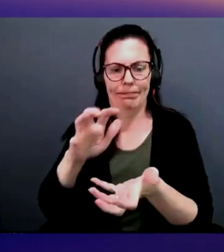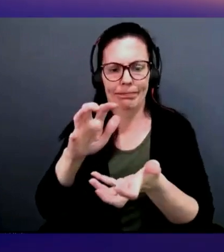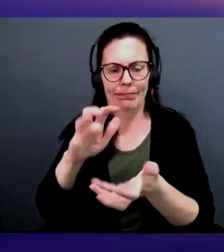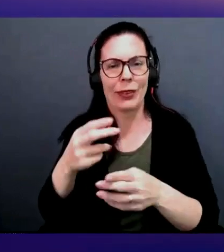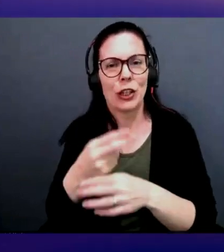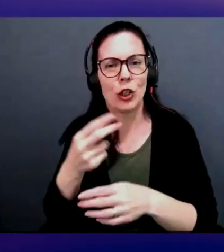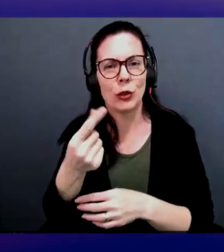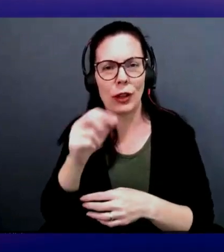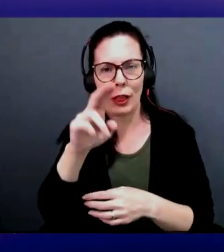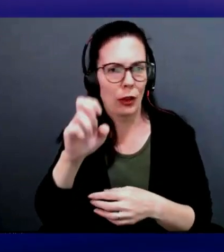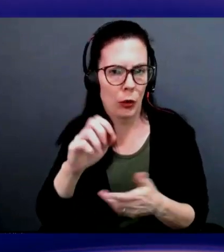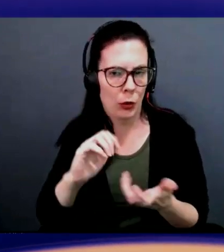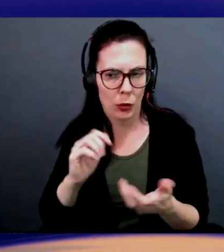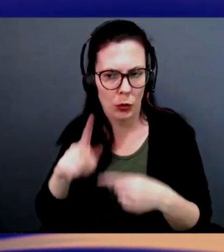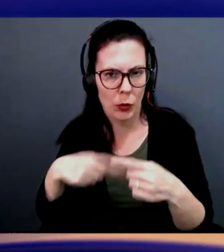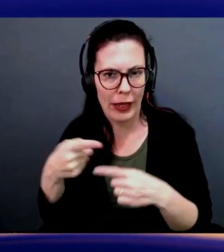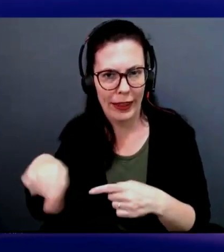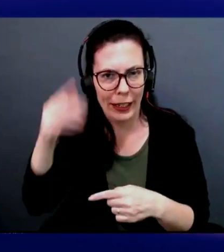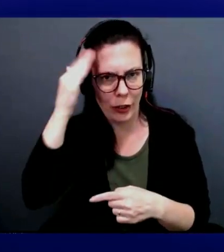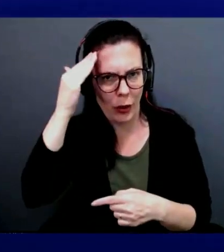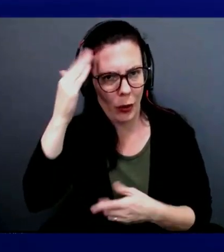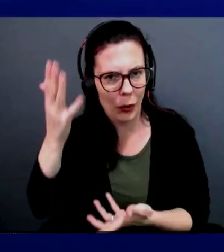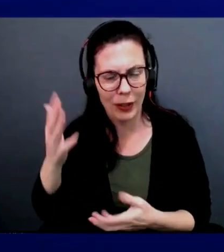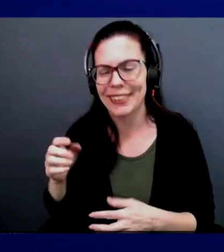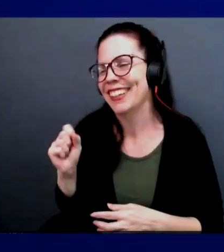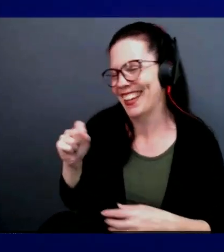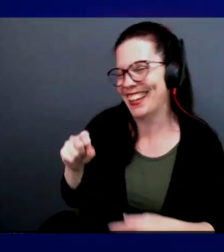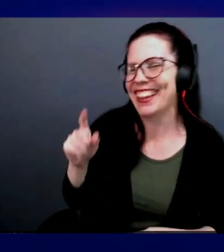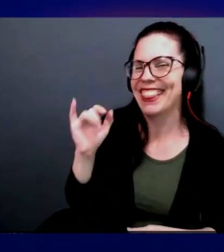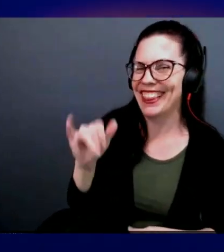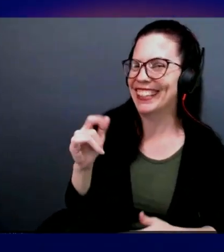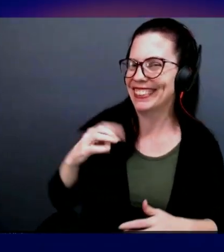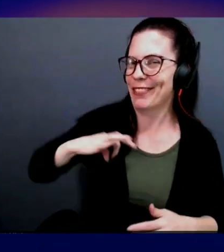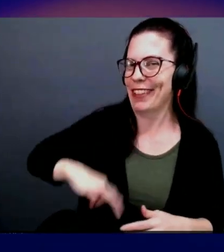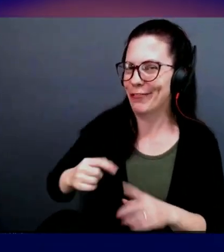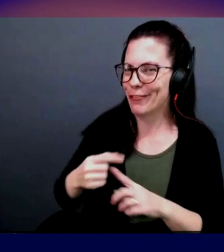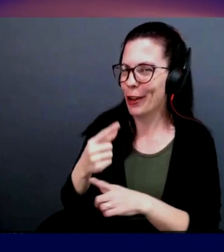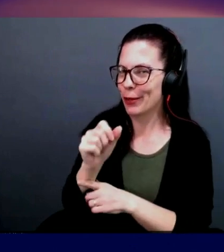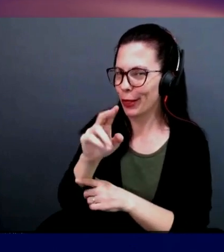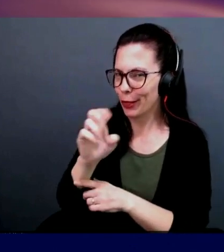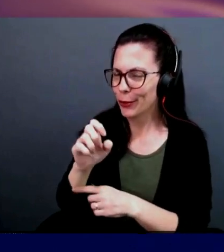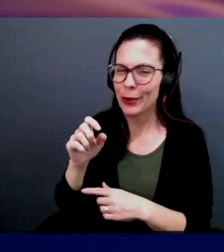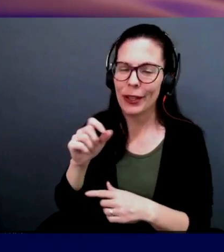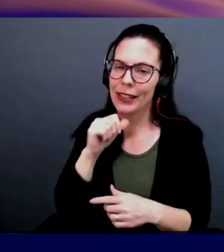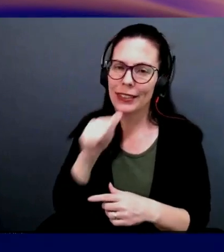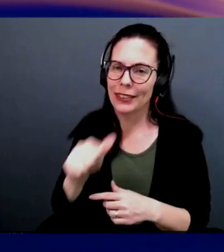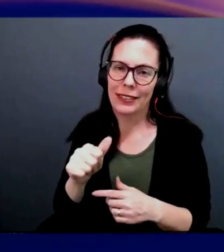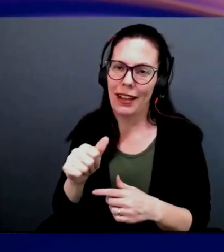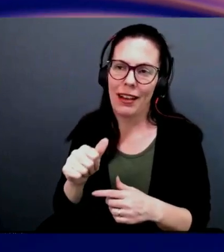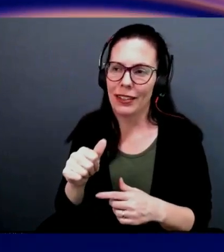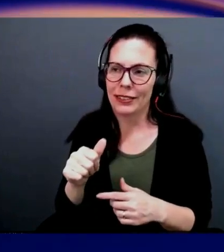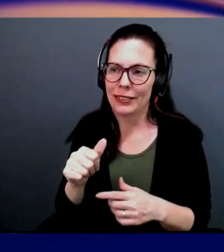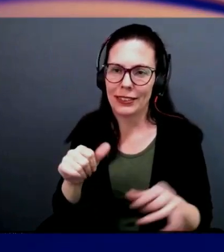Yeah, and I think this is where Glue, the advantage of Glue is that it doesn't matter what's the size of the data, right?